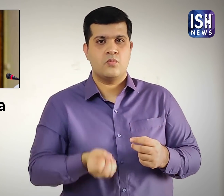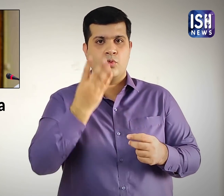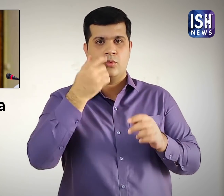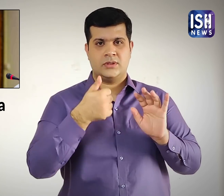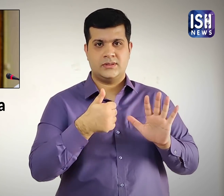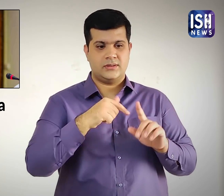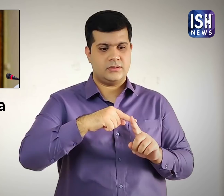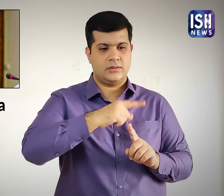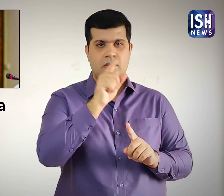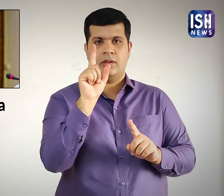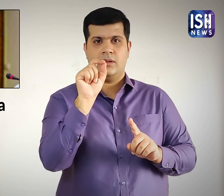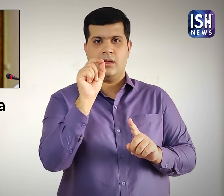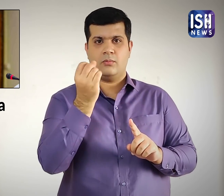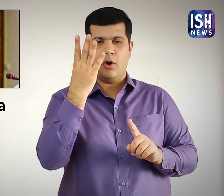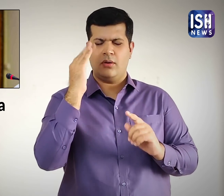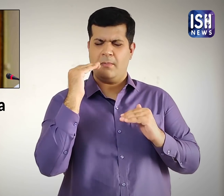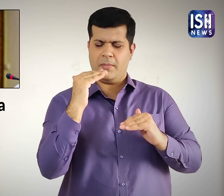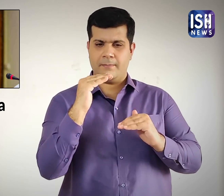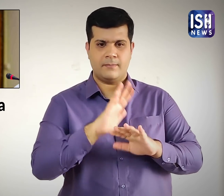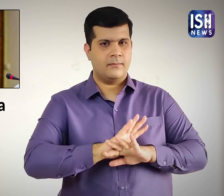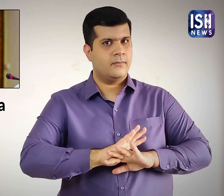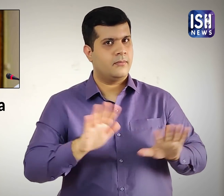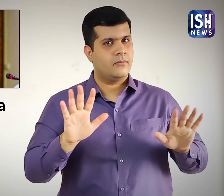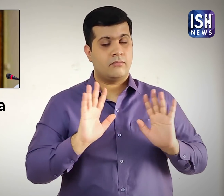will be available from 6 am to 10 am.